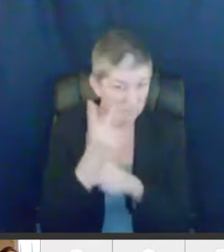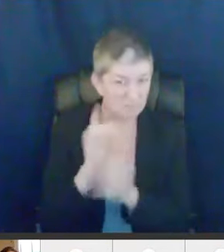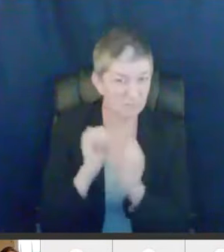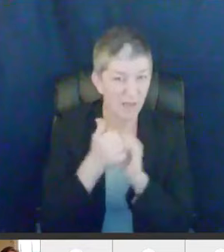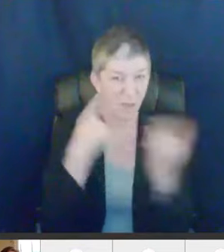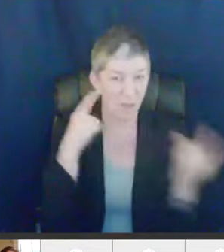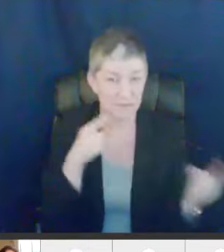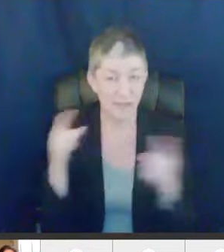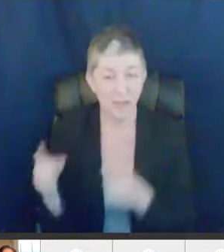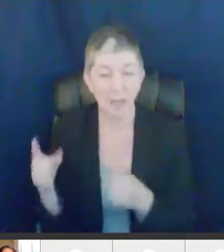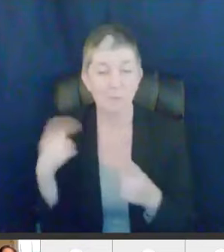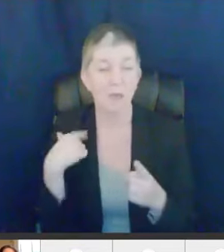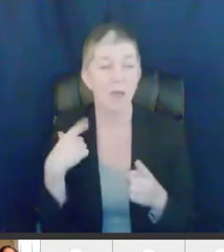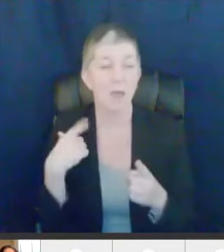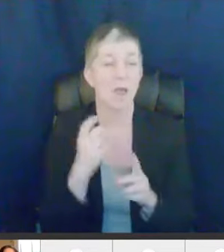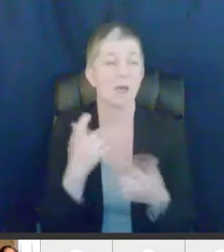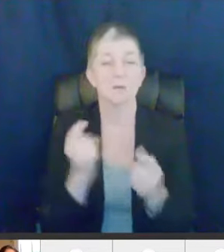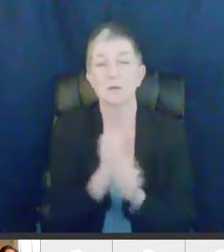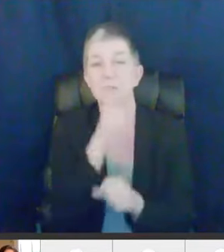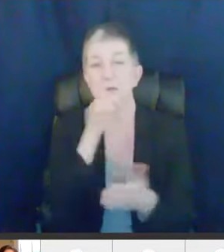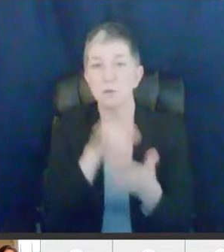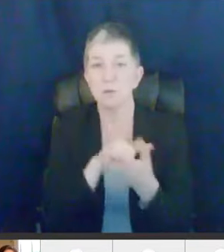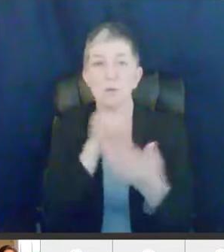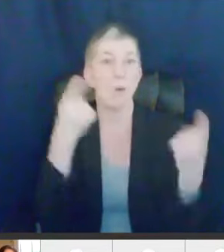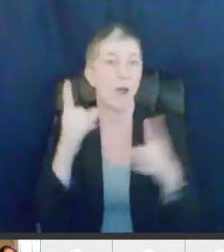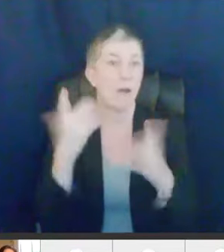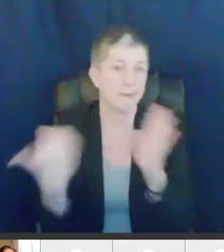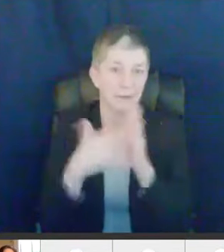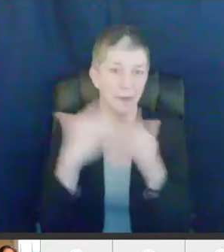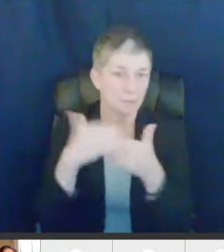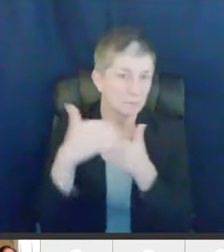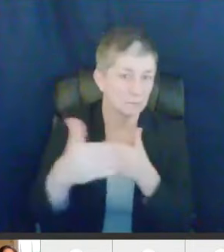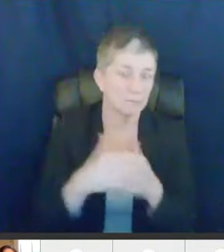looking to make sure that it does not happen again and we apologize to any